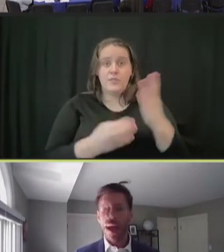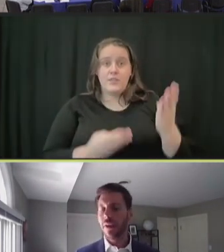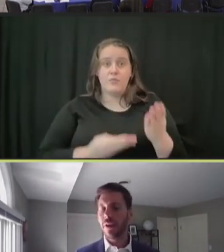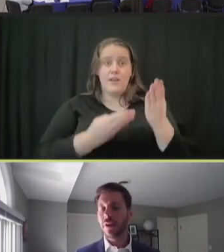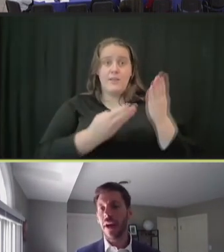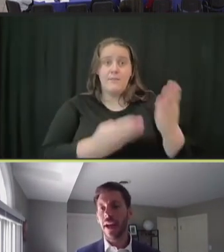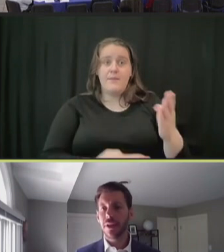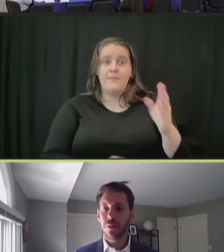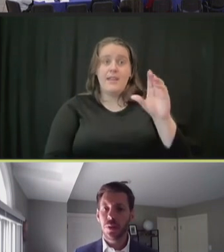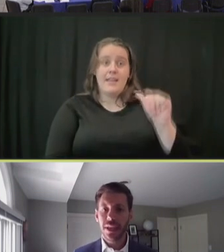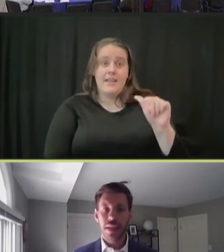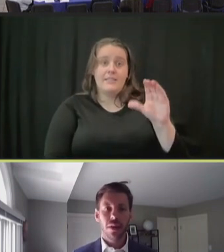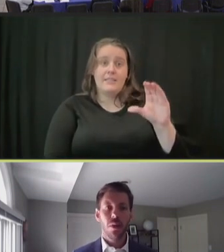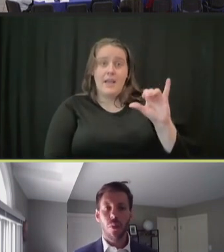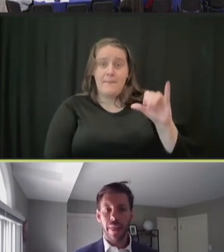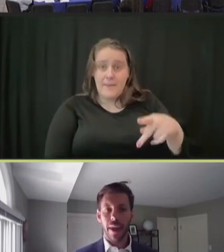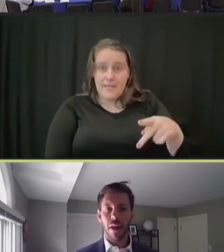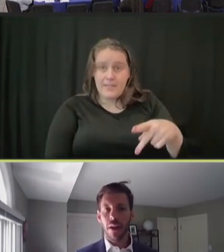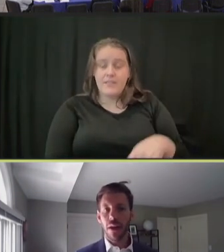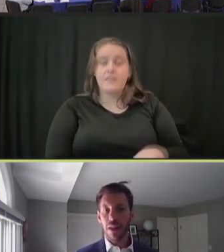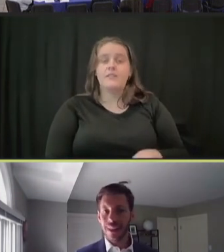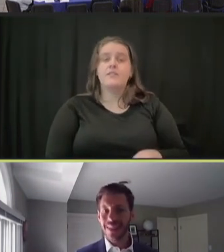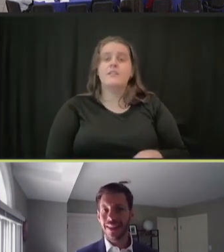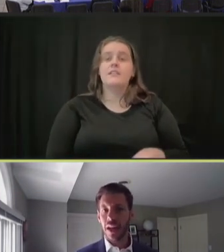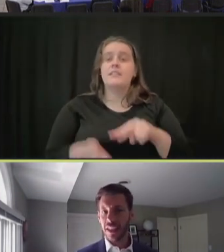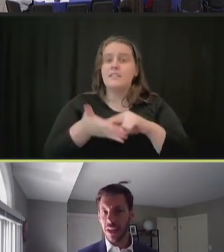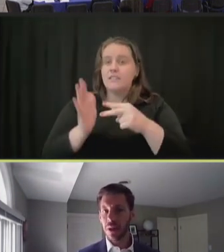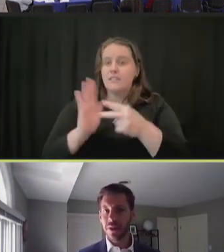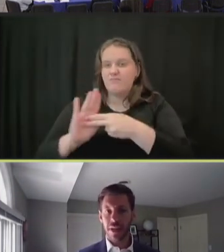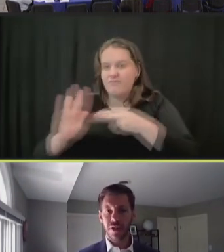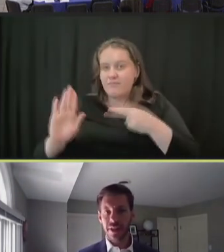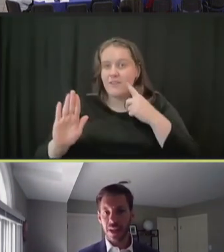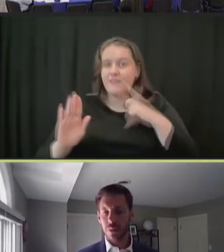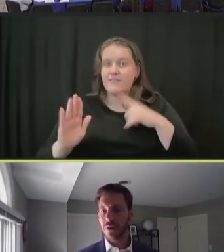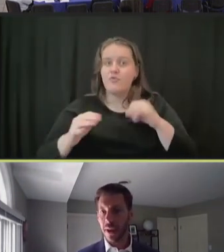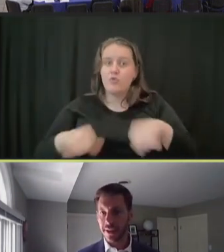And they're defined as routine when they are listed on the immunization schedules by the